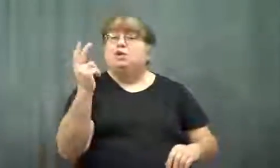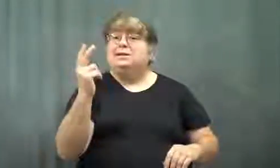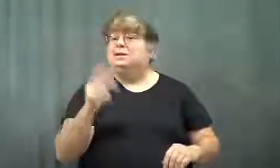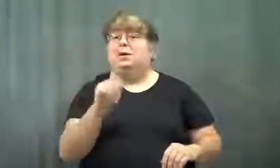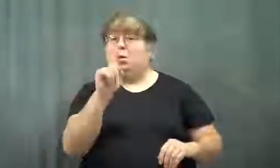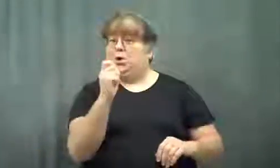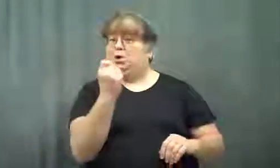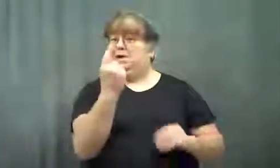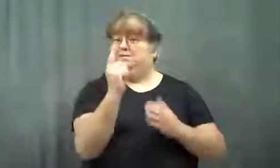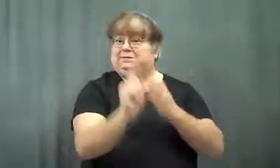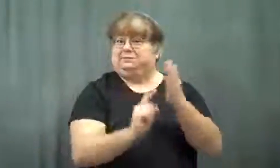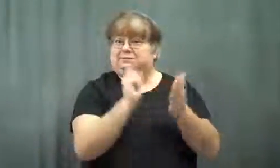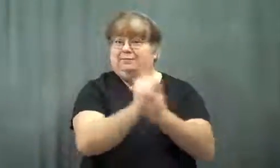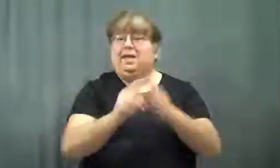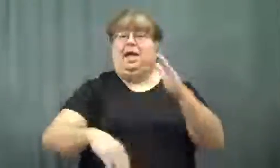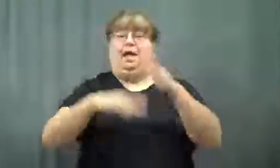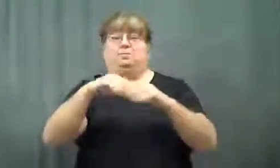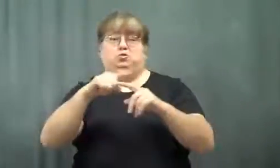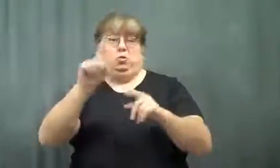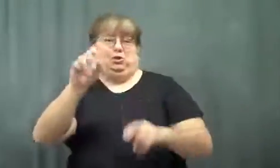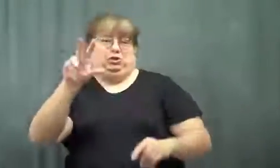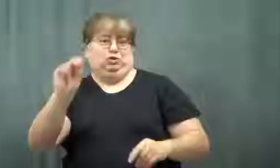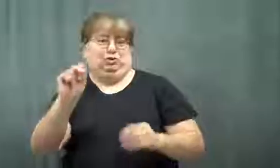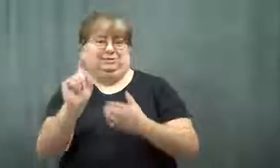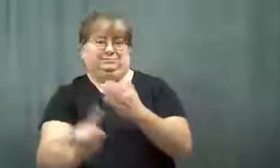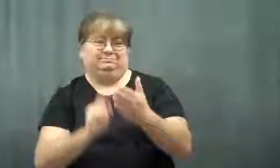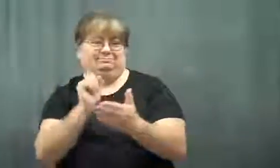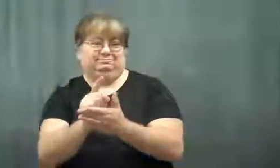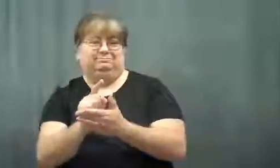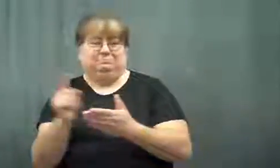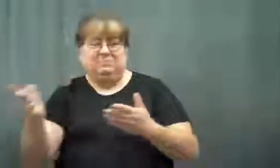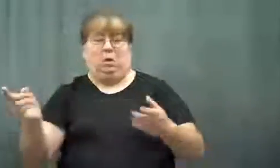Category 3 ranges from 111 to 130 mph.